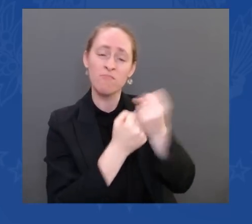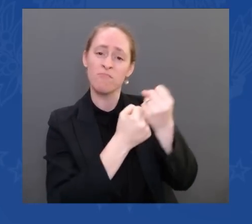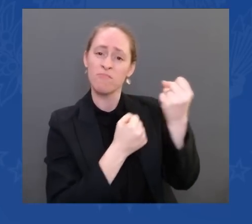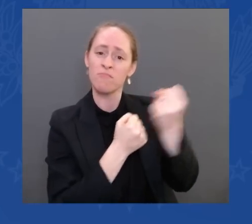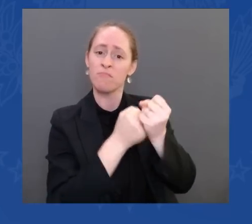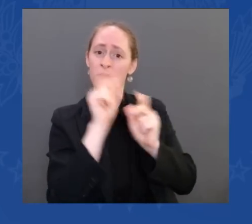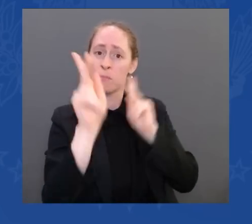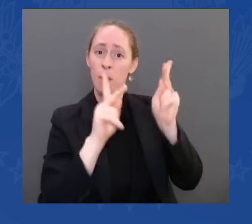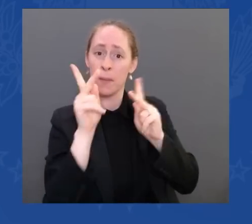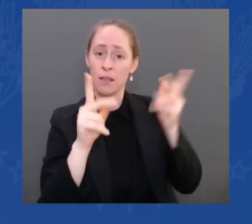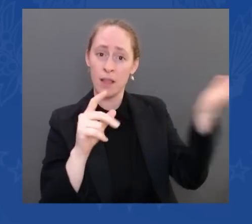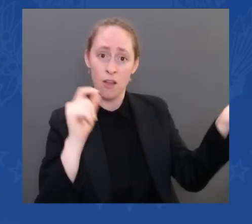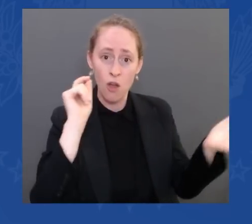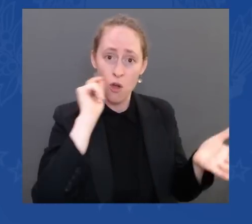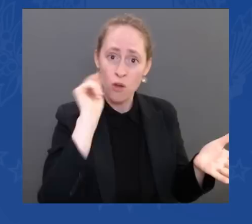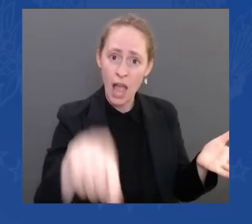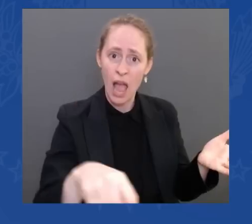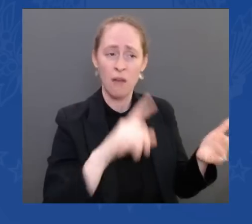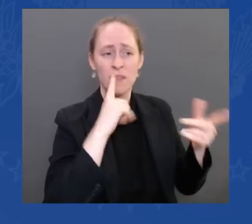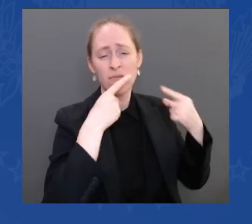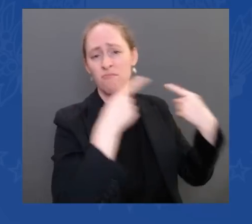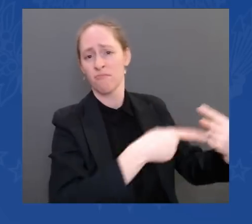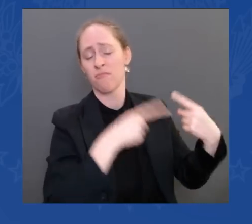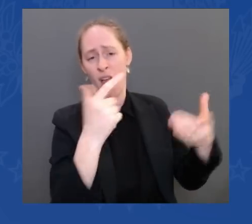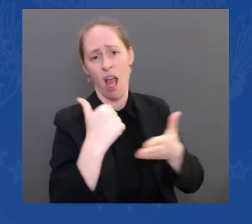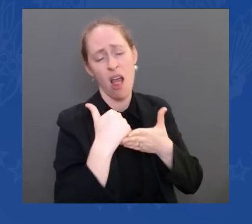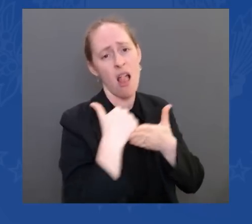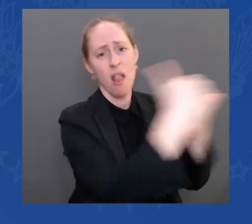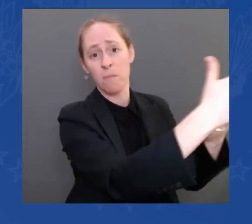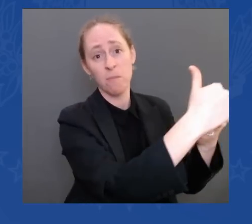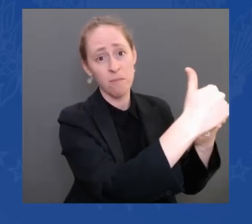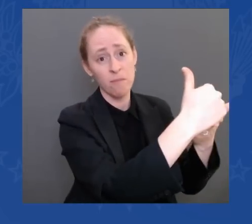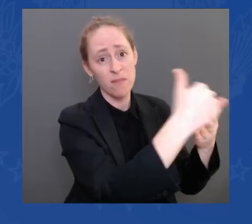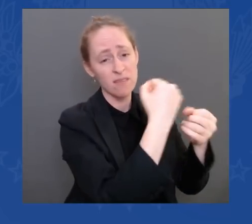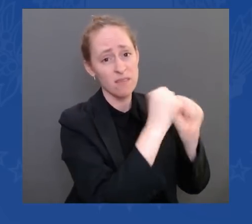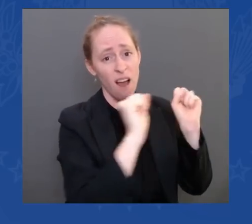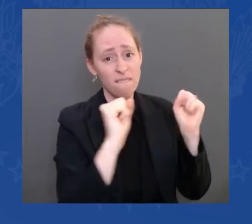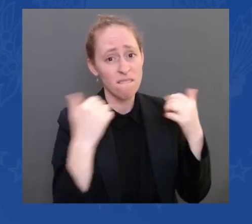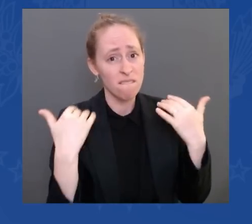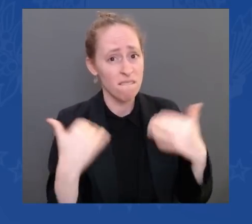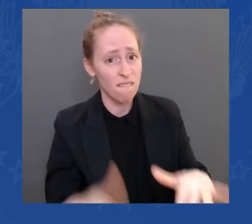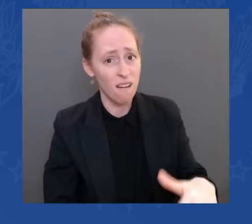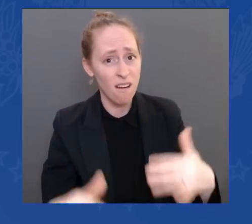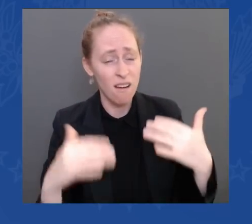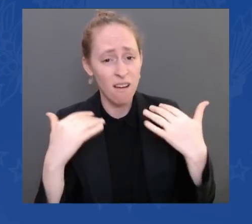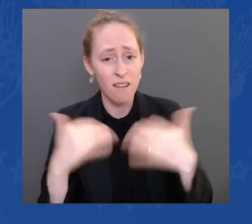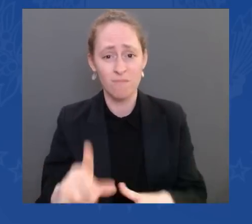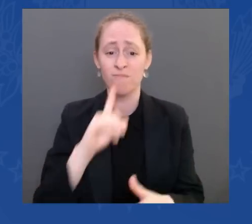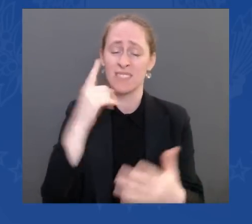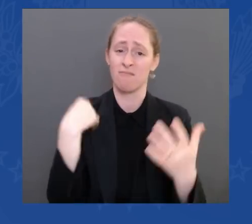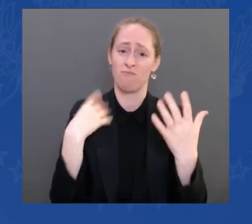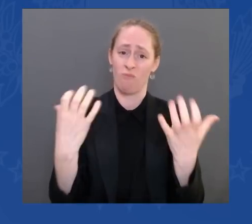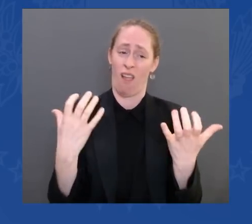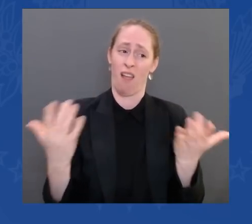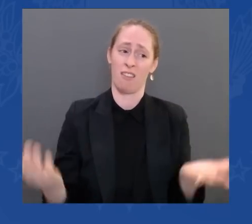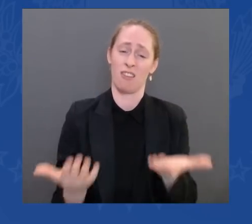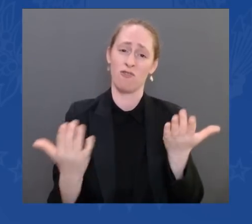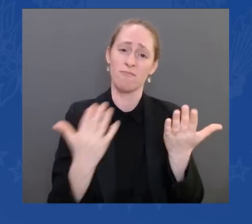thank you, thank you. That's the reason I'm here. I've been on those battlefields where these missiles are fired,